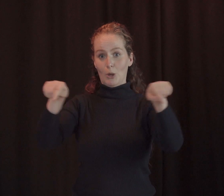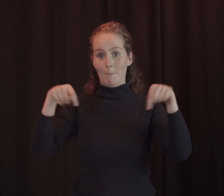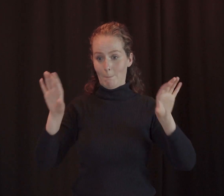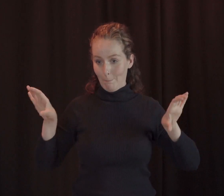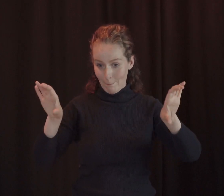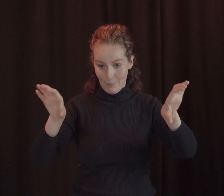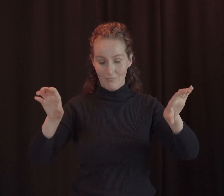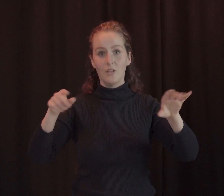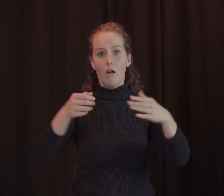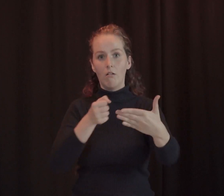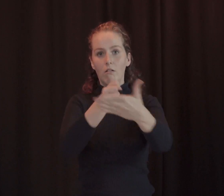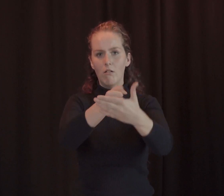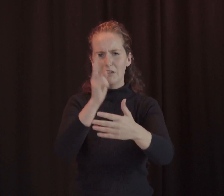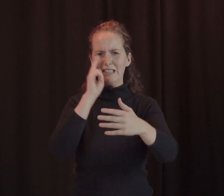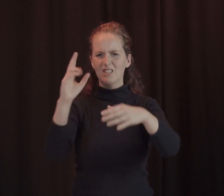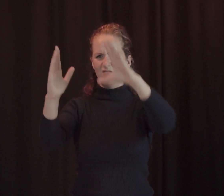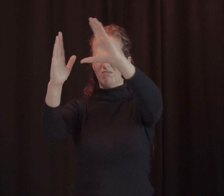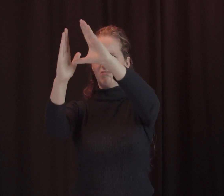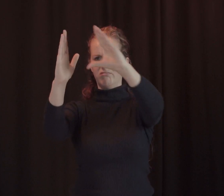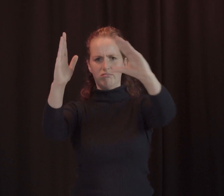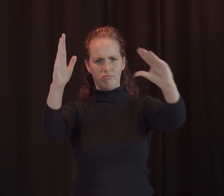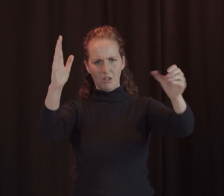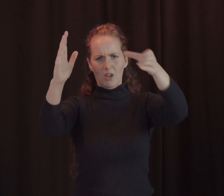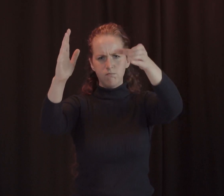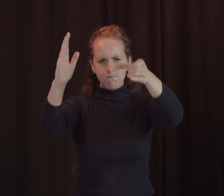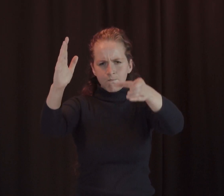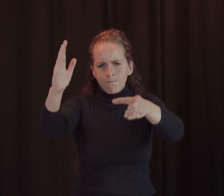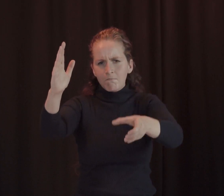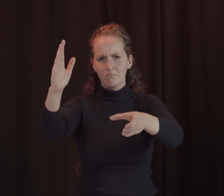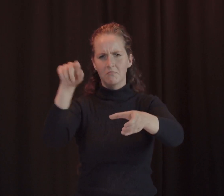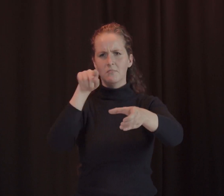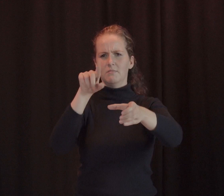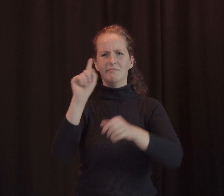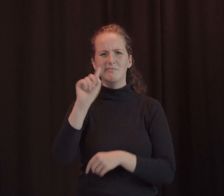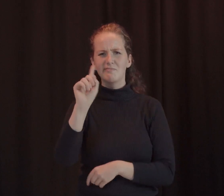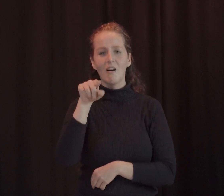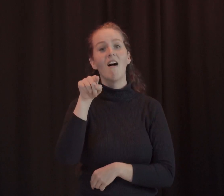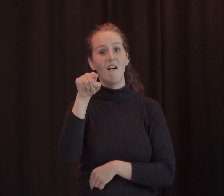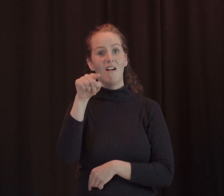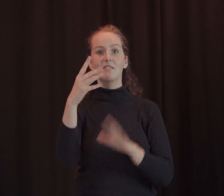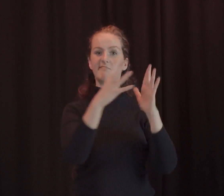At the end of the room, you can find a reconstruction of a corner of a pediment, outer frieze and top of column.